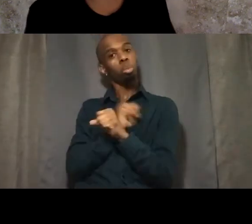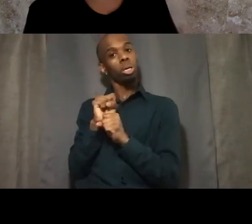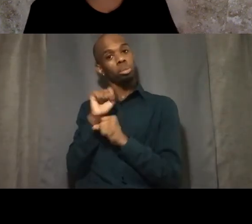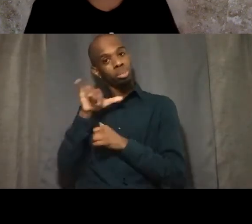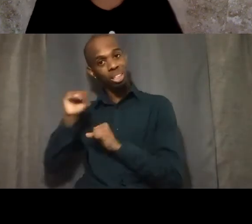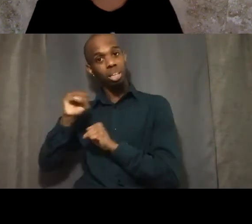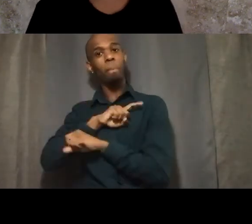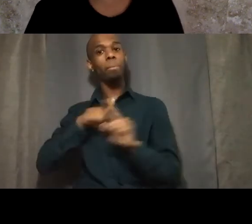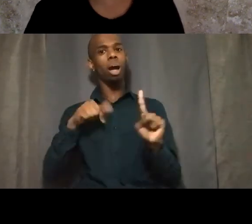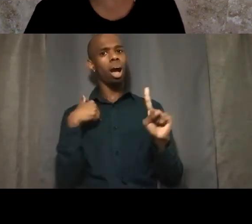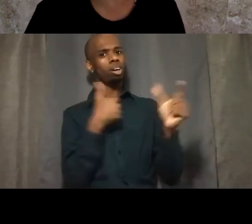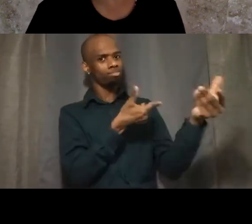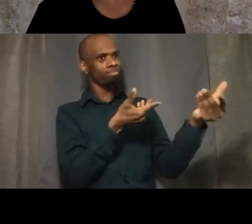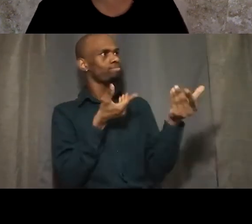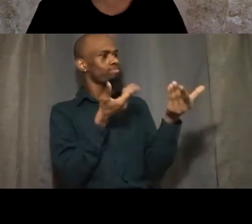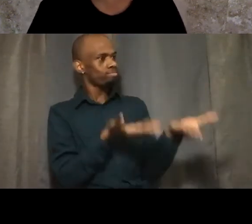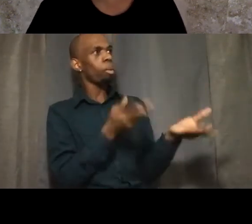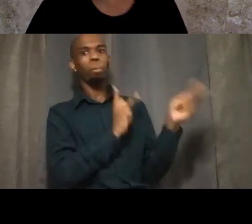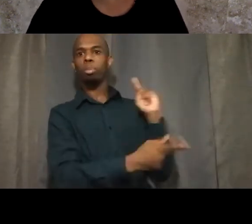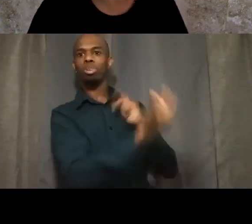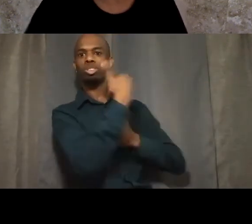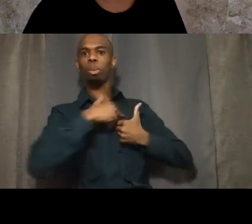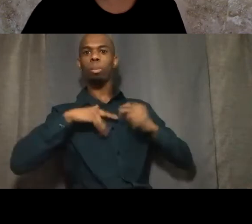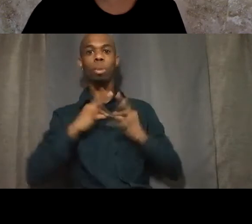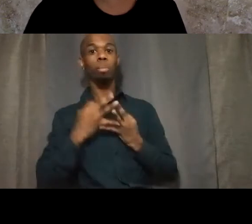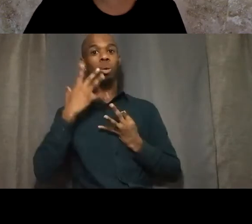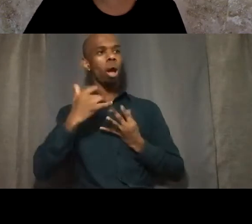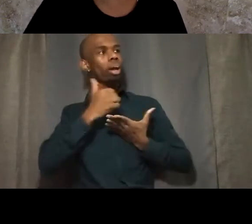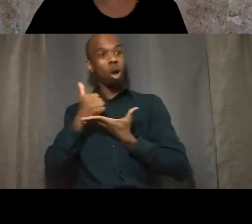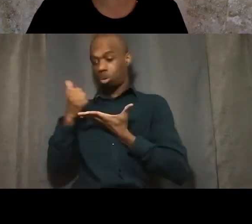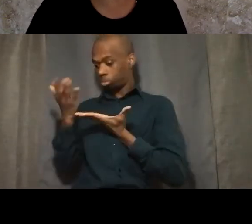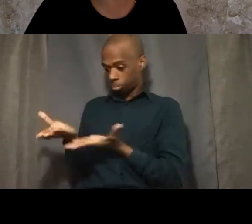and have the children feel supported and protected. And so I count that,